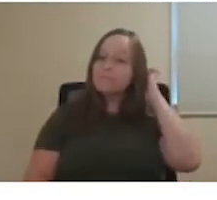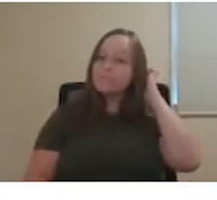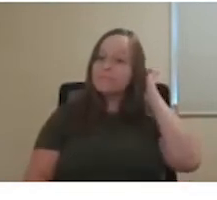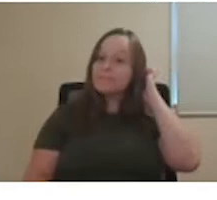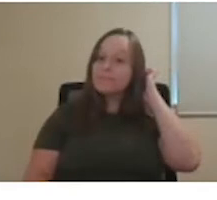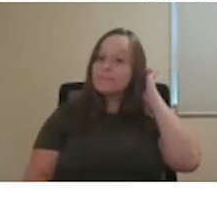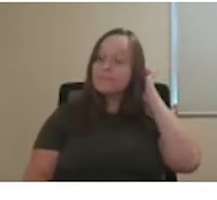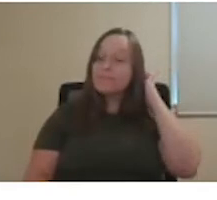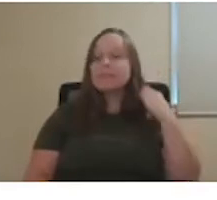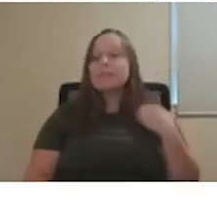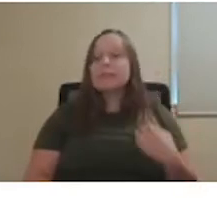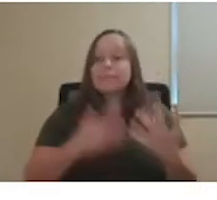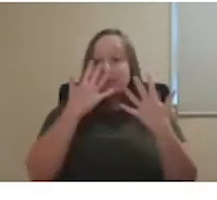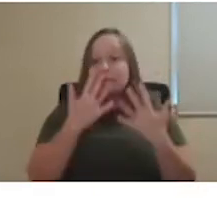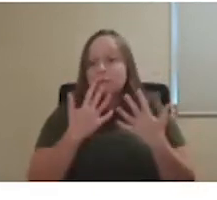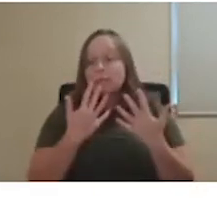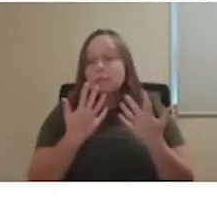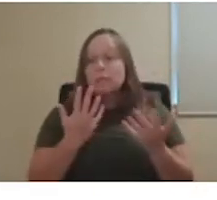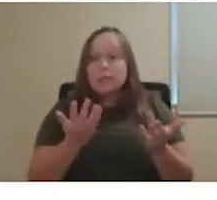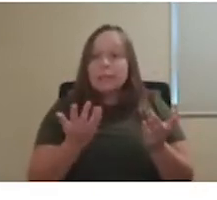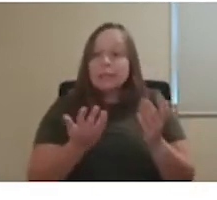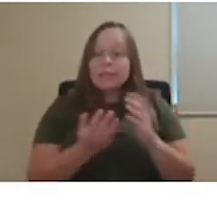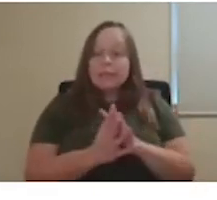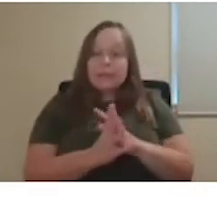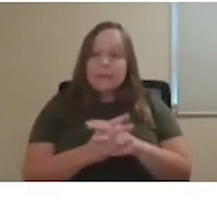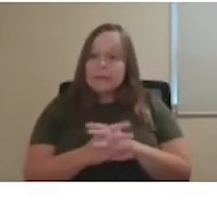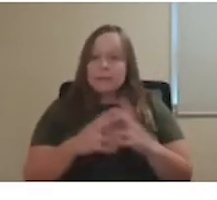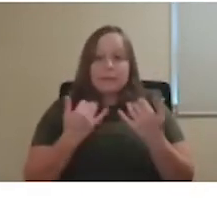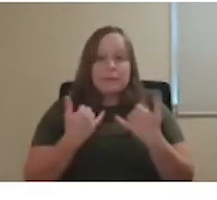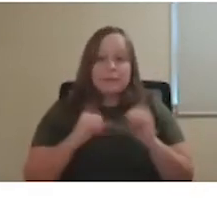Unfortunately, we live in an imperfect world.